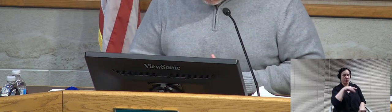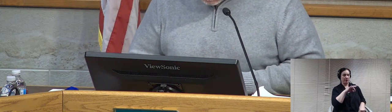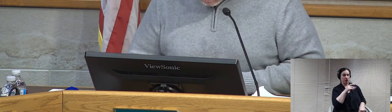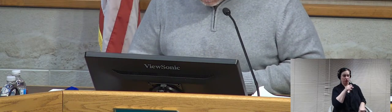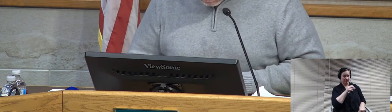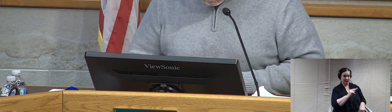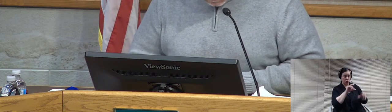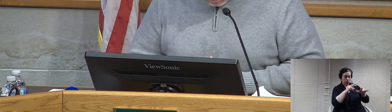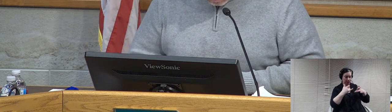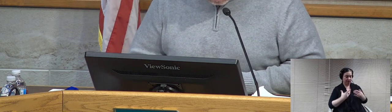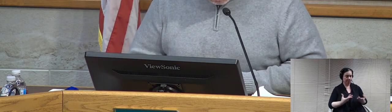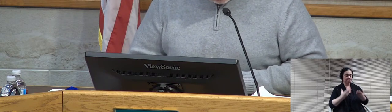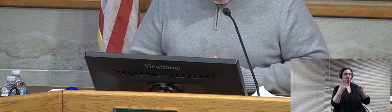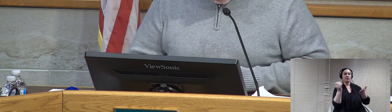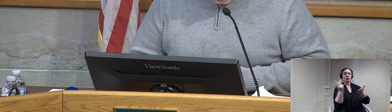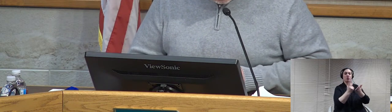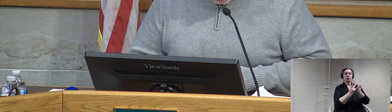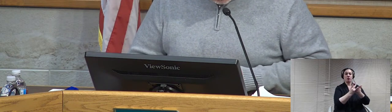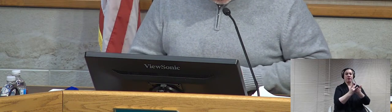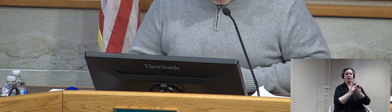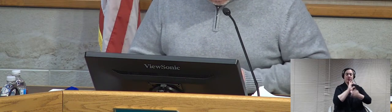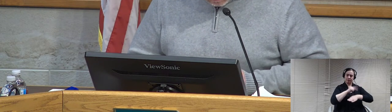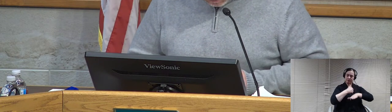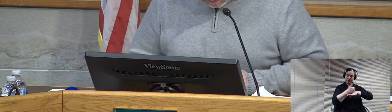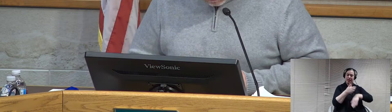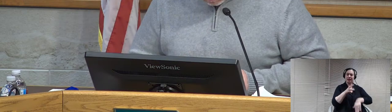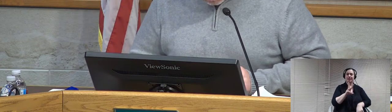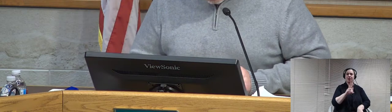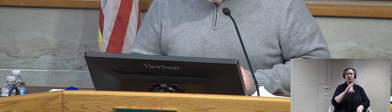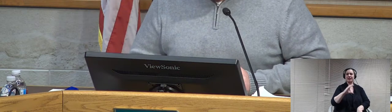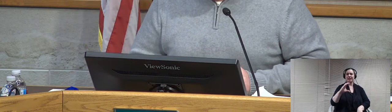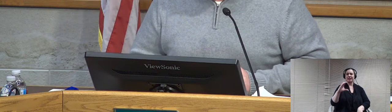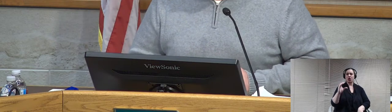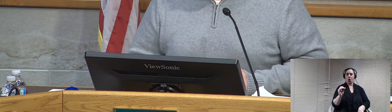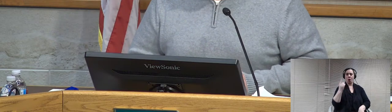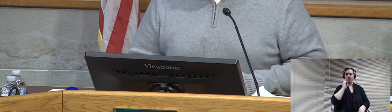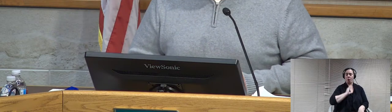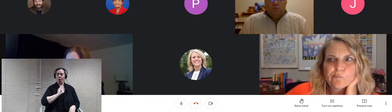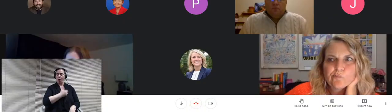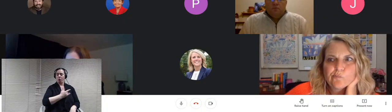designating WCC OAM as the official radio station during 2021 for emergency school